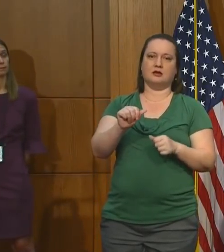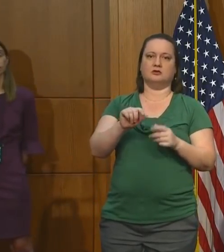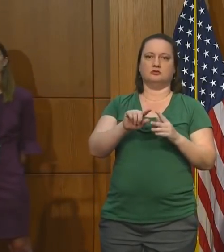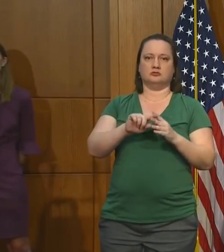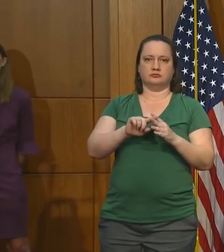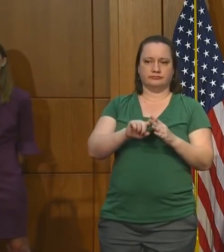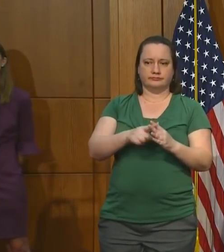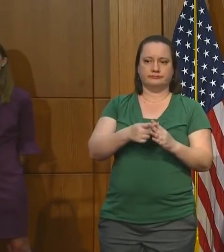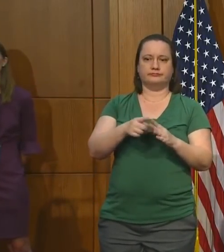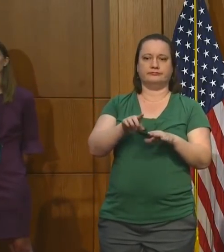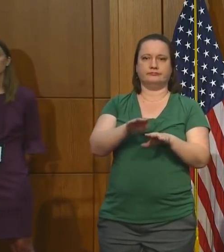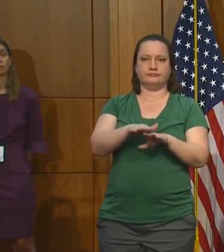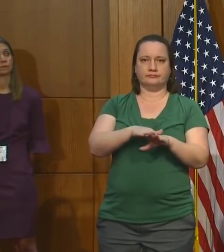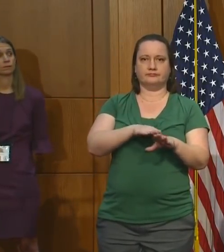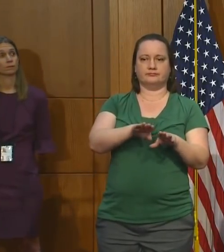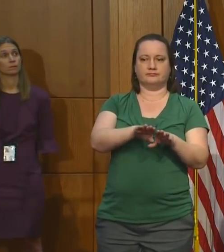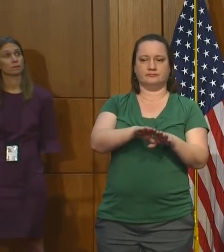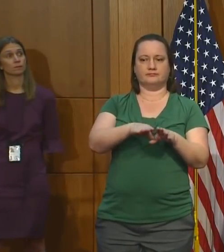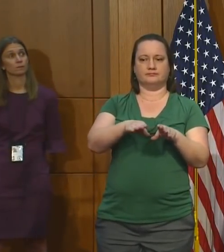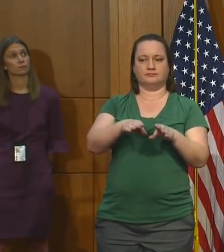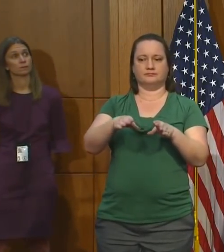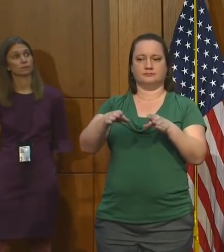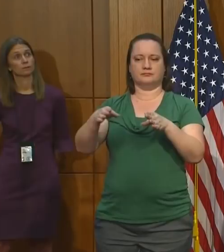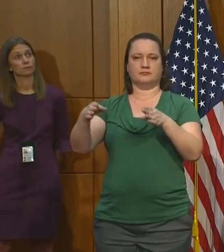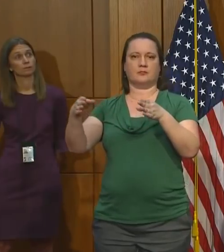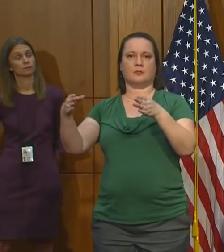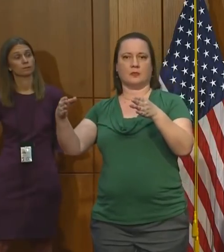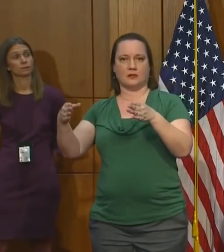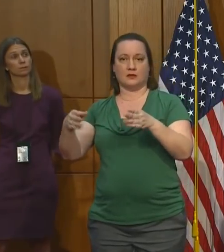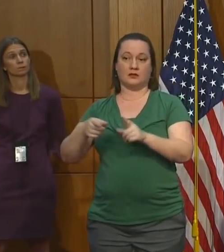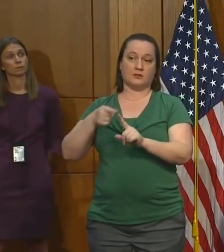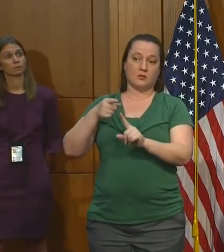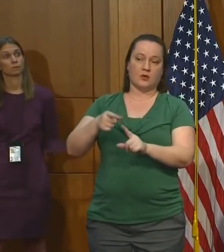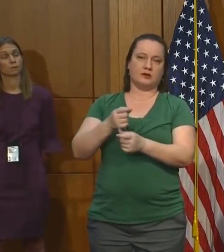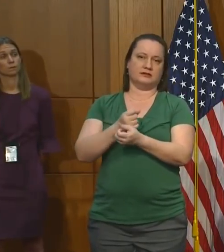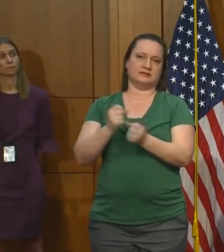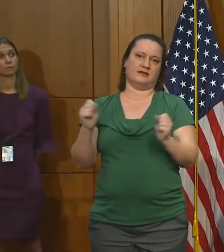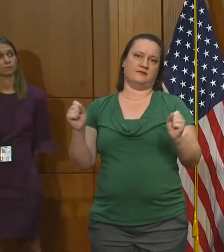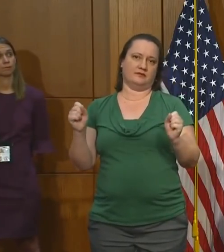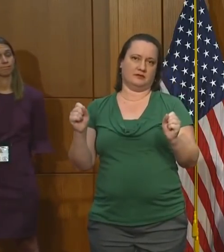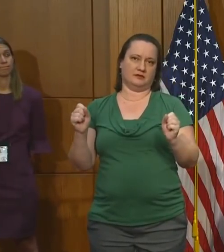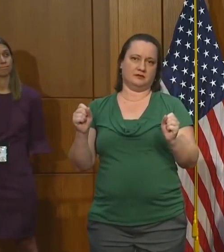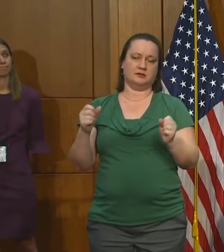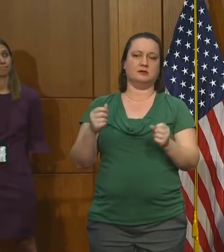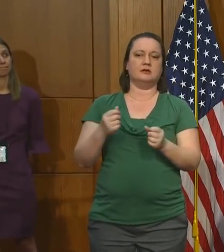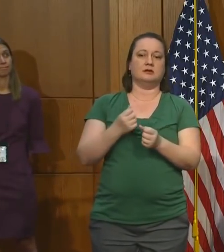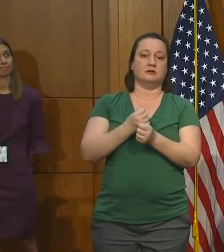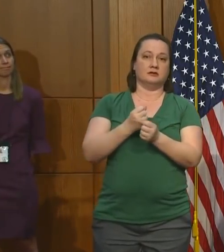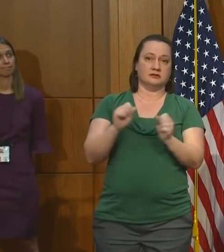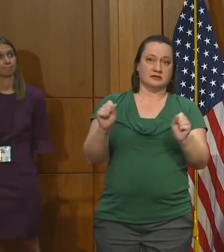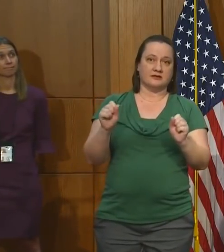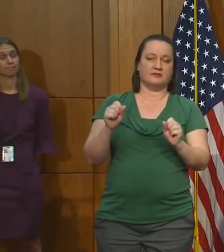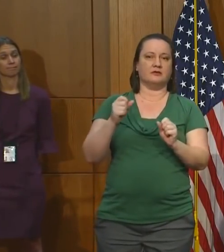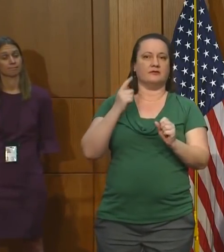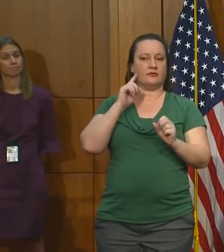REVERSE. RIGHT WE- AT RISK OF ONE TO BUILD AND- COVER. AND SO THAT'S WHY WE'RE TRYING TO DO THIS. IN THE DATA DOING A IS